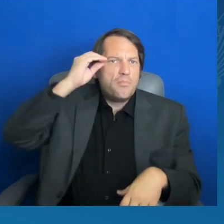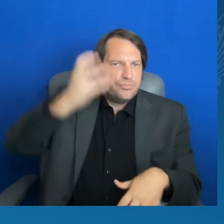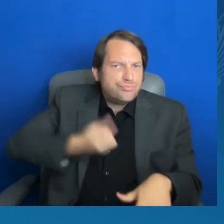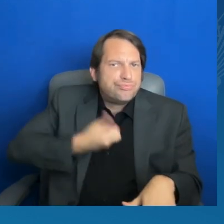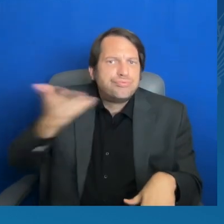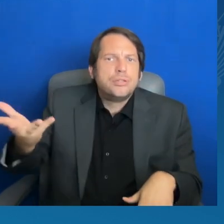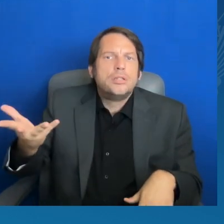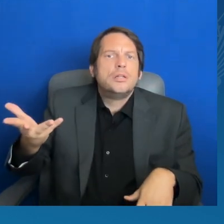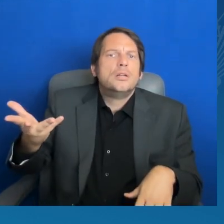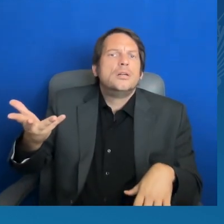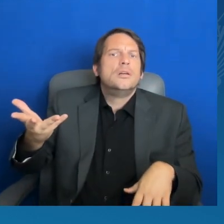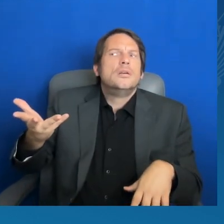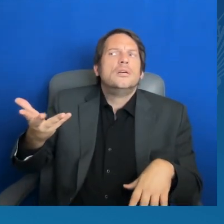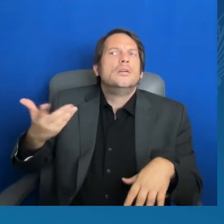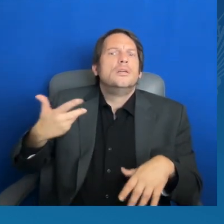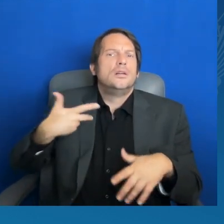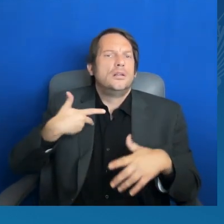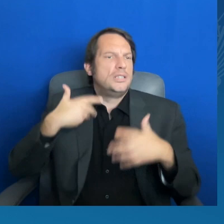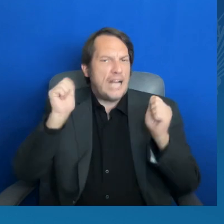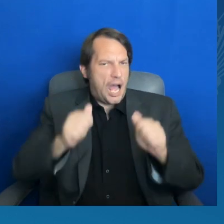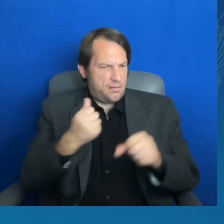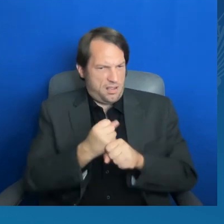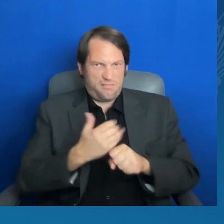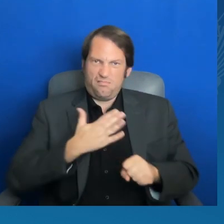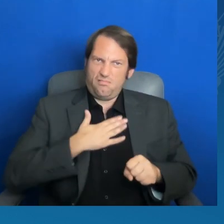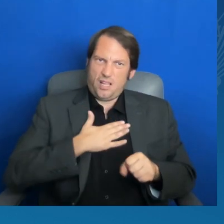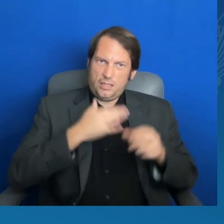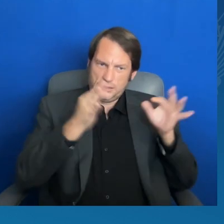Right?